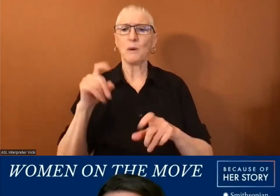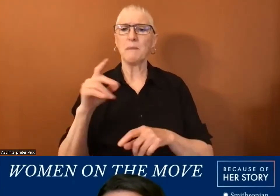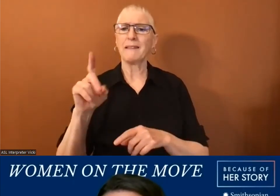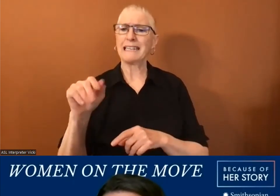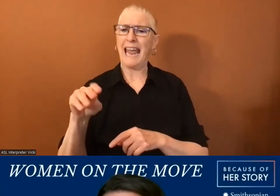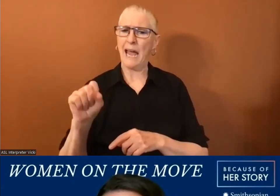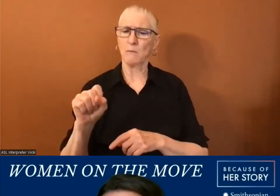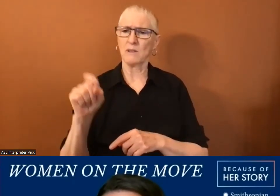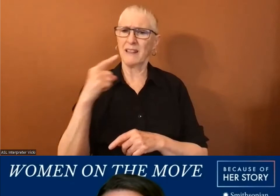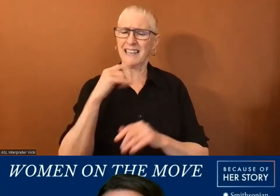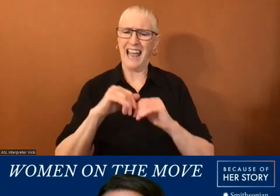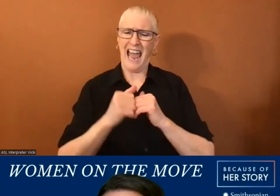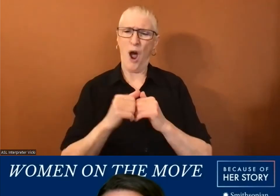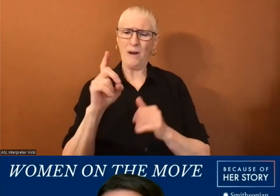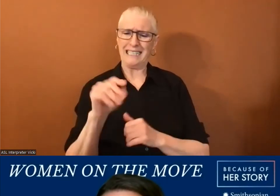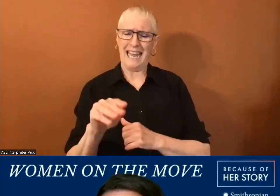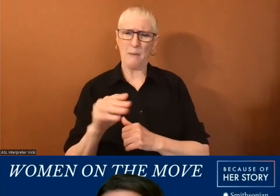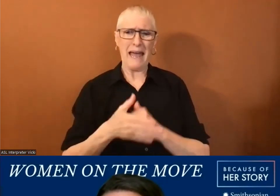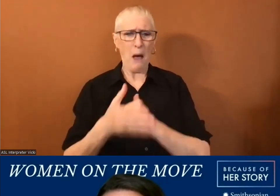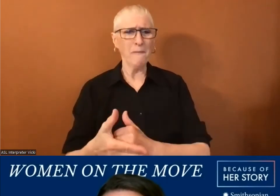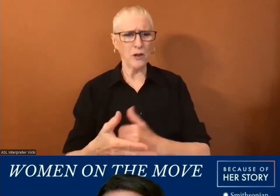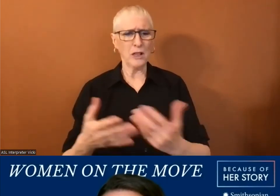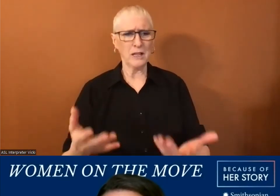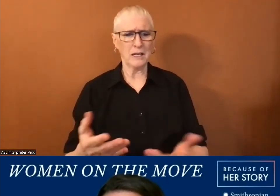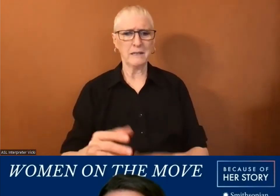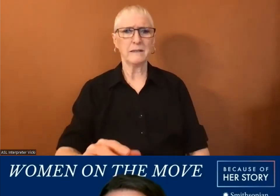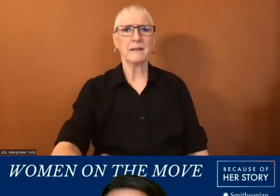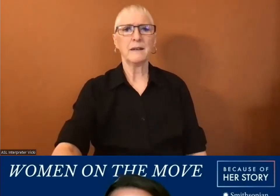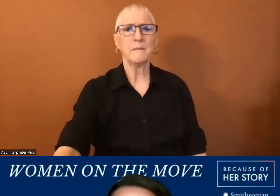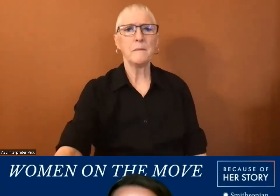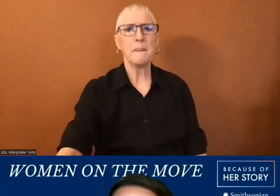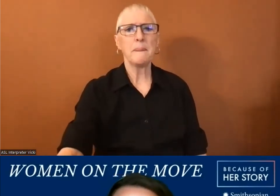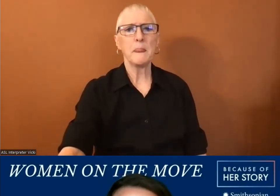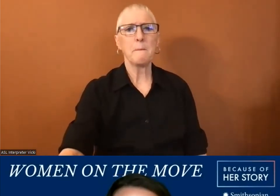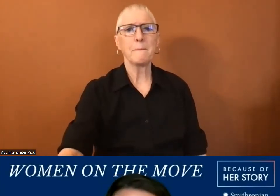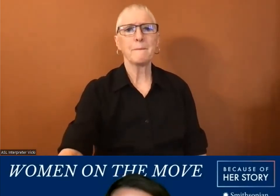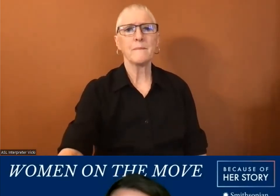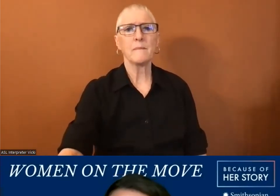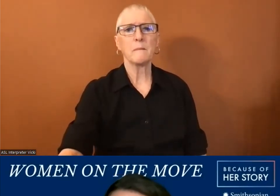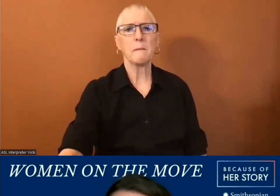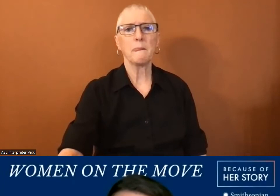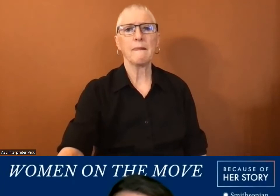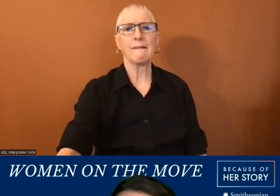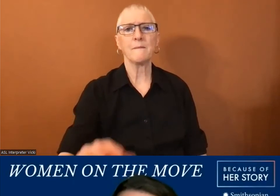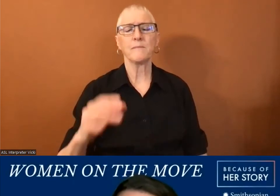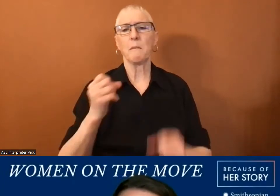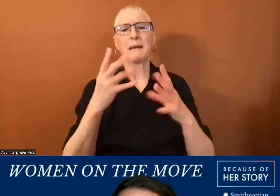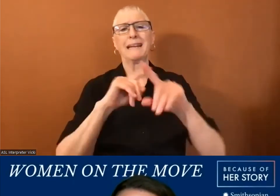They said "How is a dam helpful?" >>Kim: So I think there's, you know, kind of many different reasons. It can be used